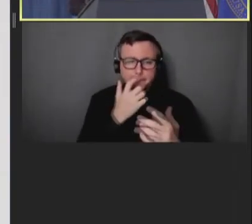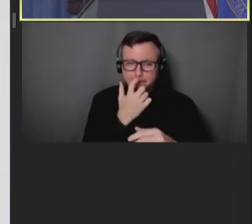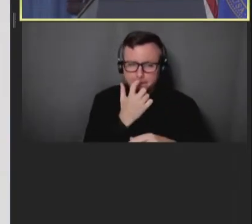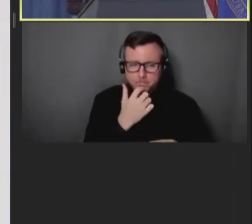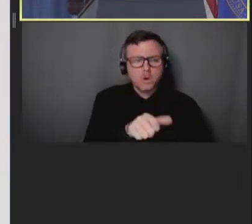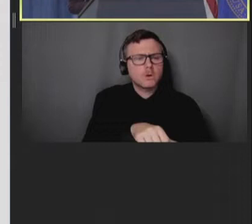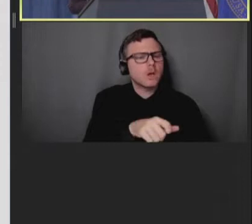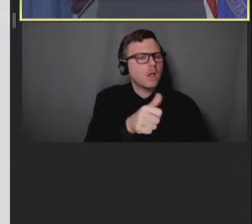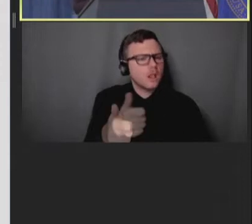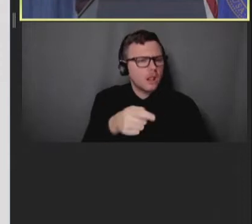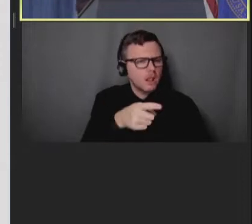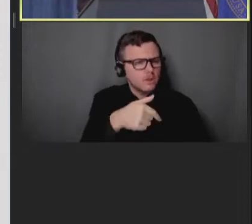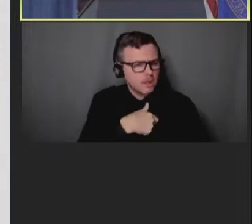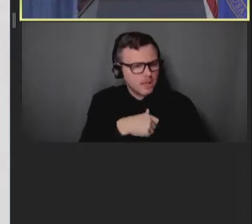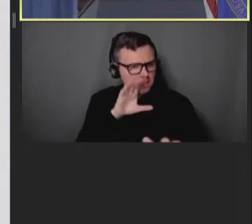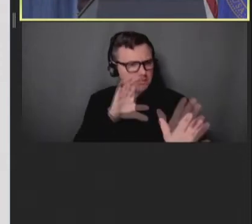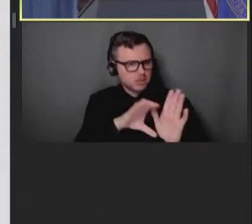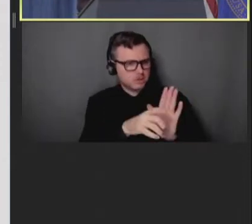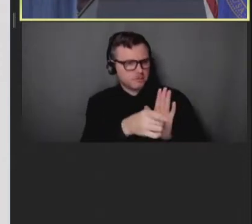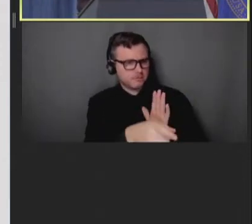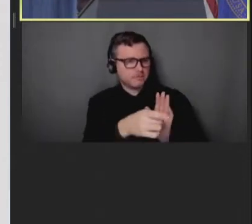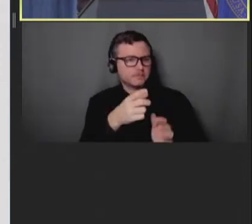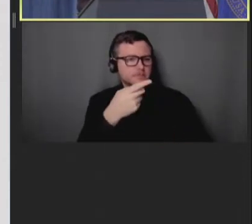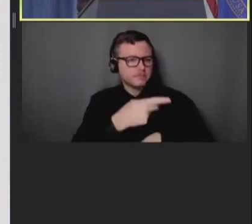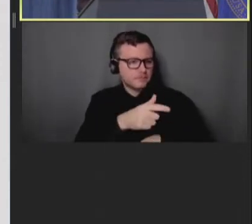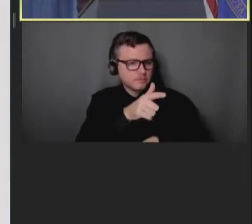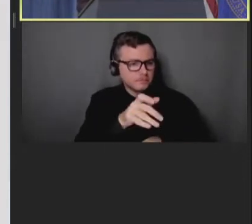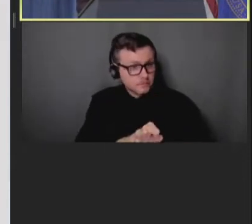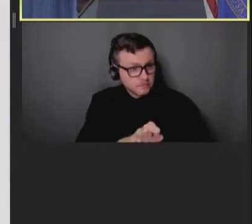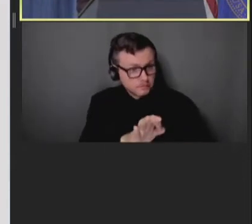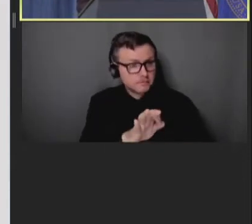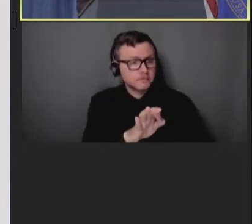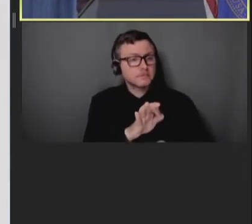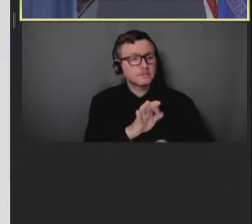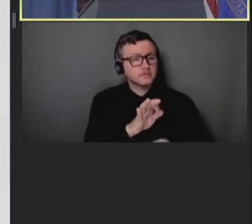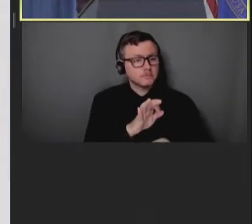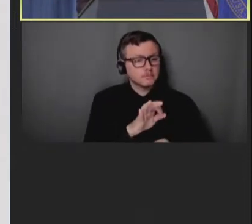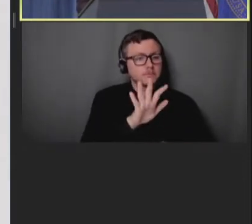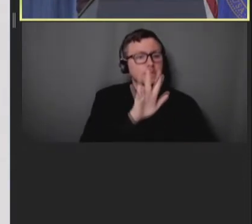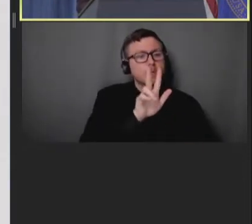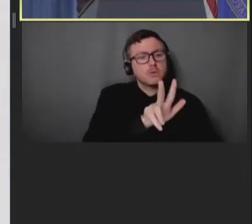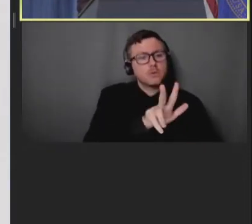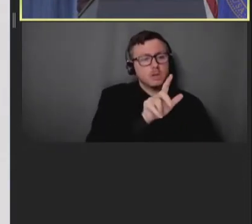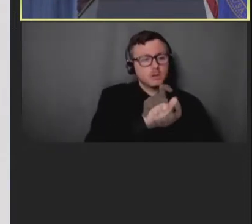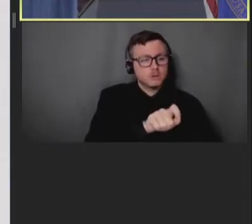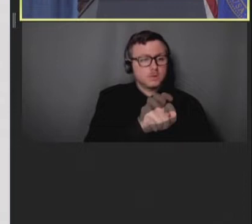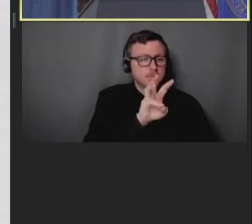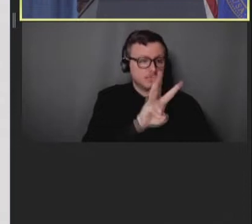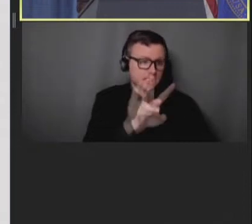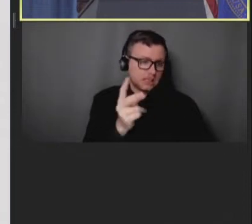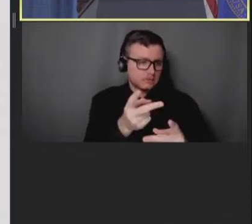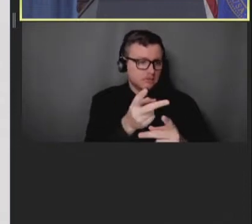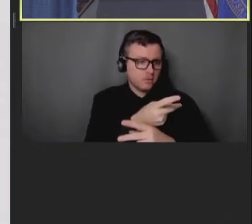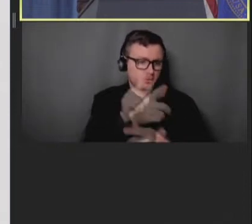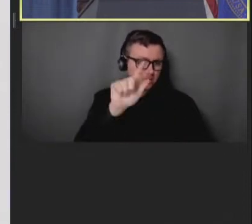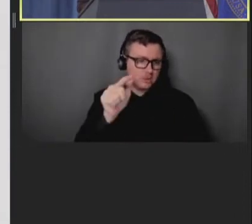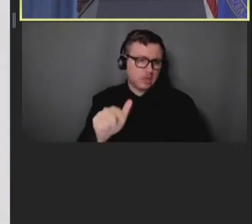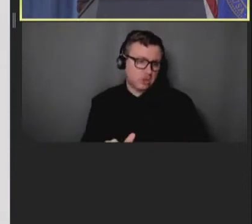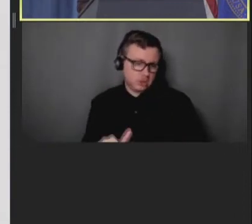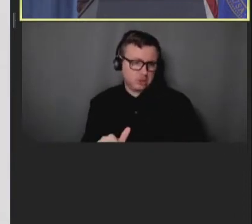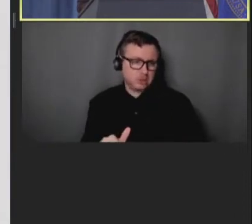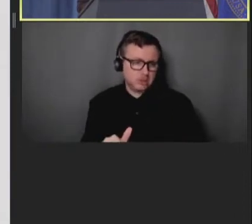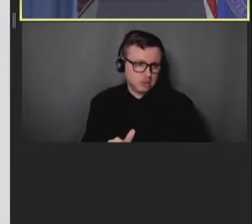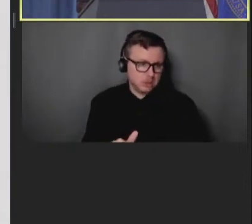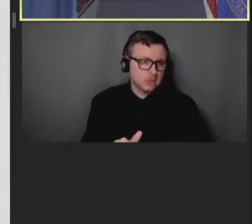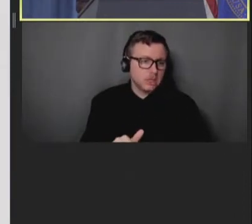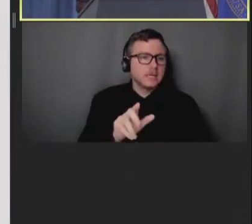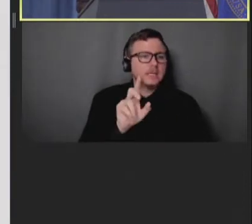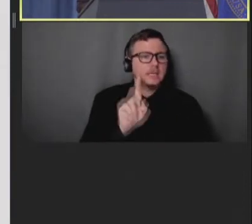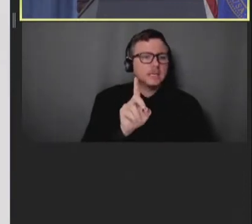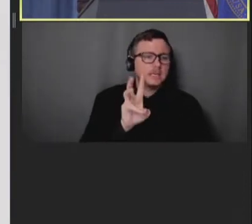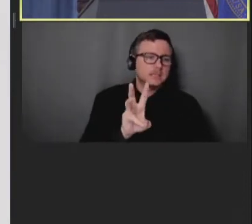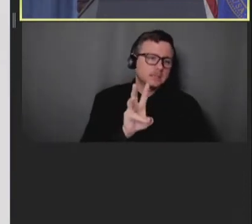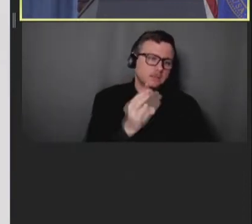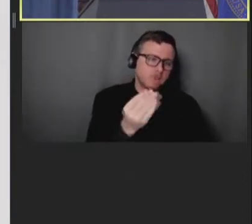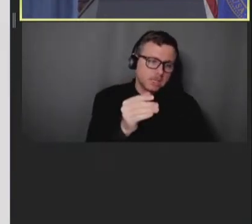this is in this cartoon, where at day 29, we had a three to sixfold reduction in D614G and Omicron.